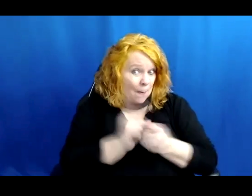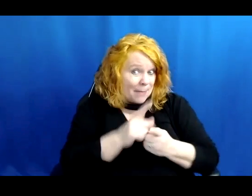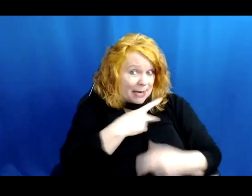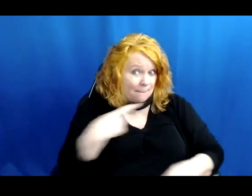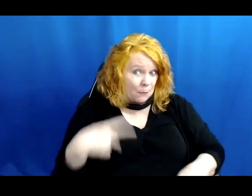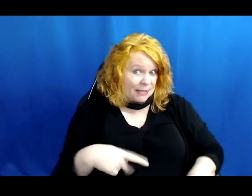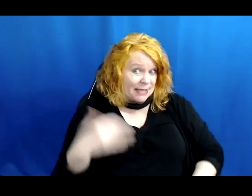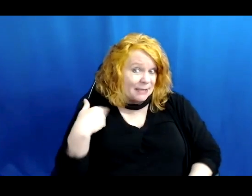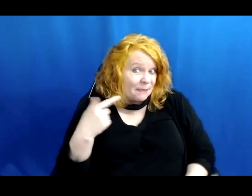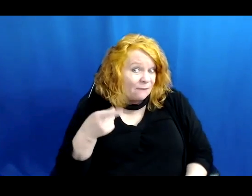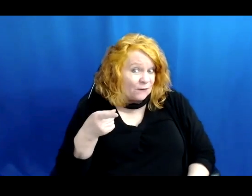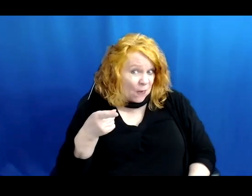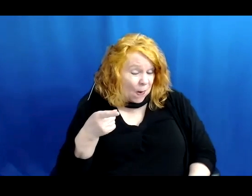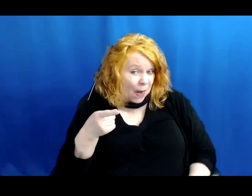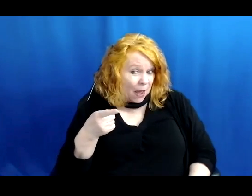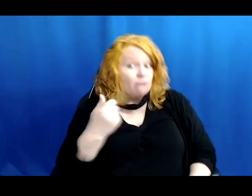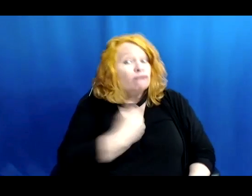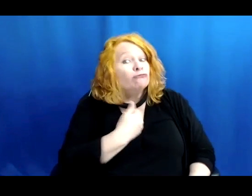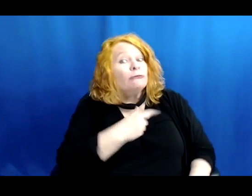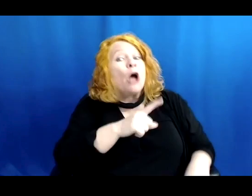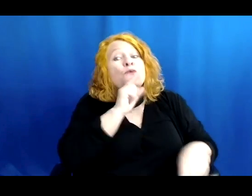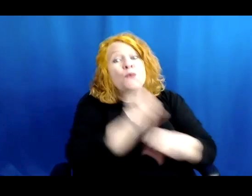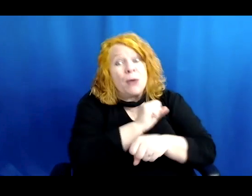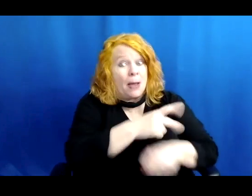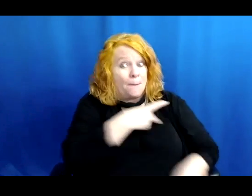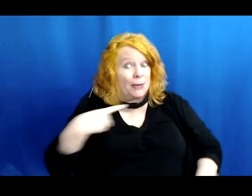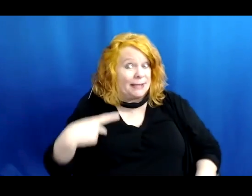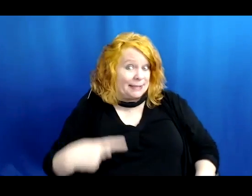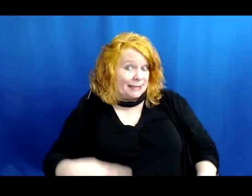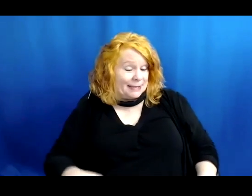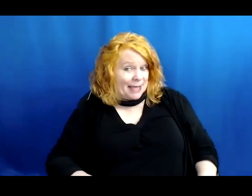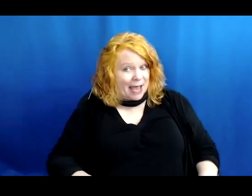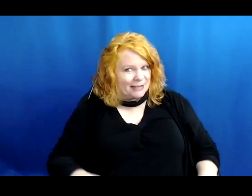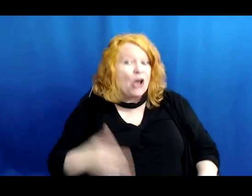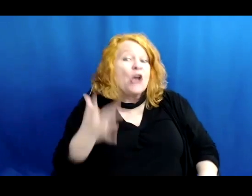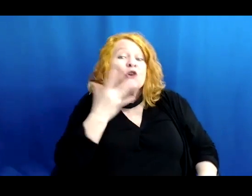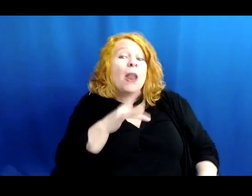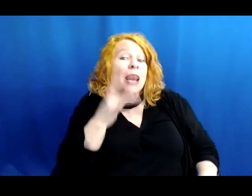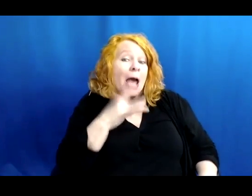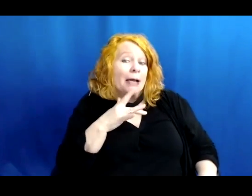I am a real princess.” “You are really lucky to be in my presence,